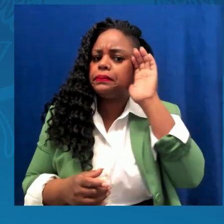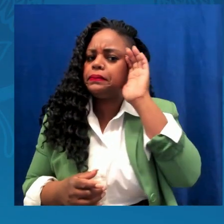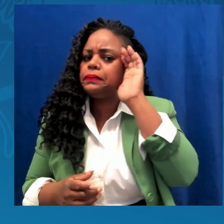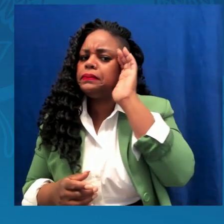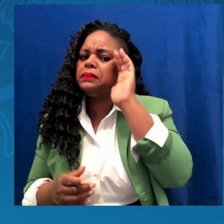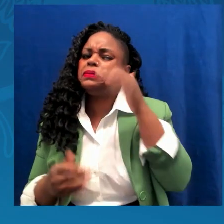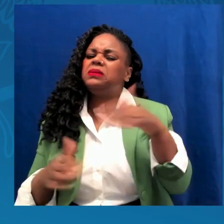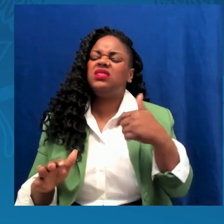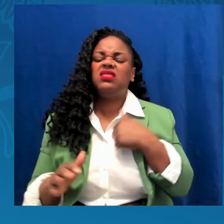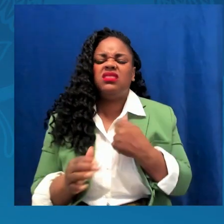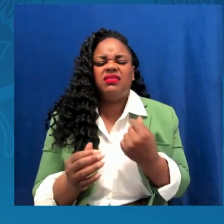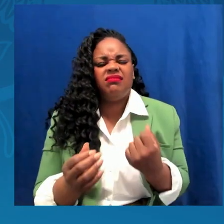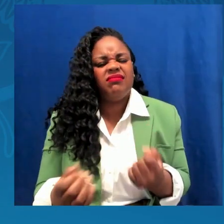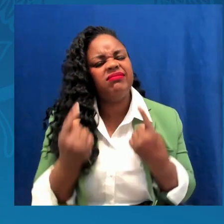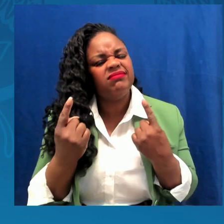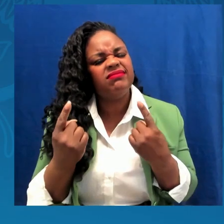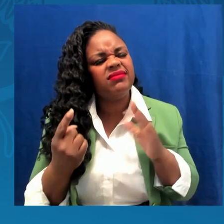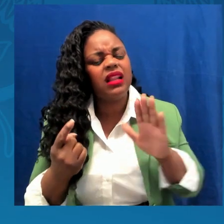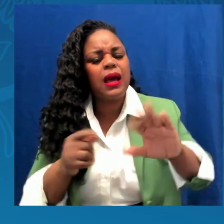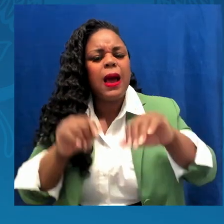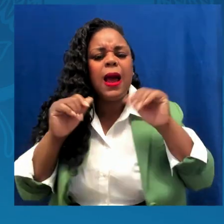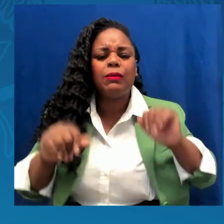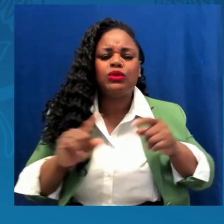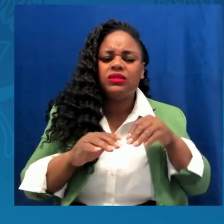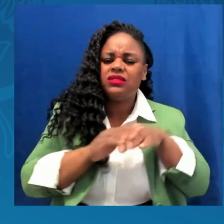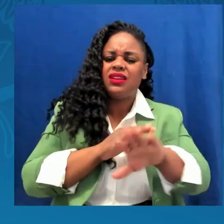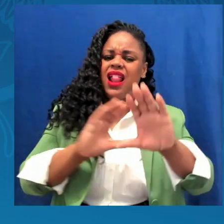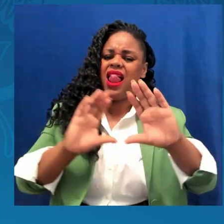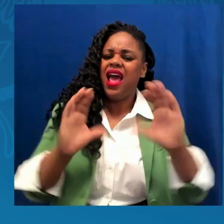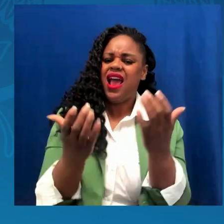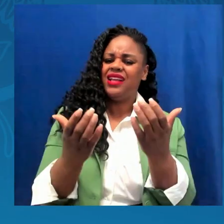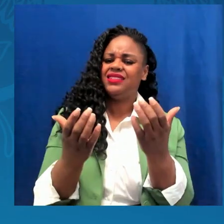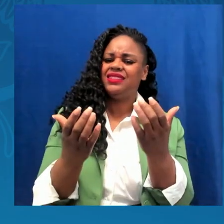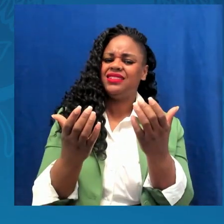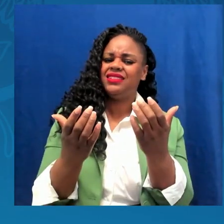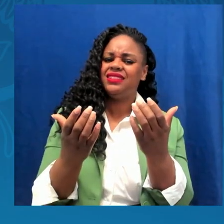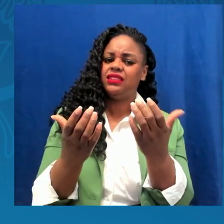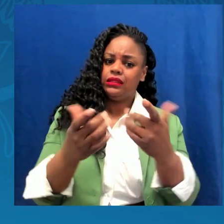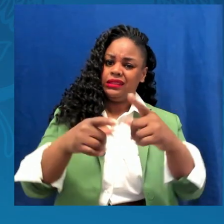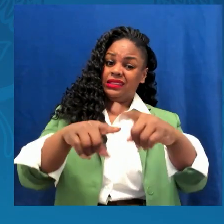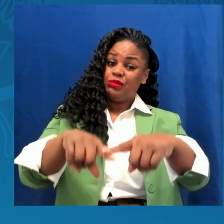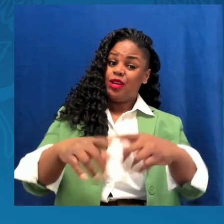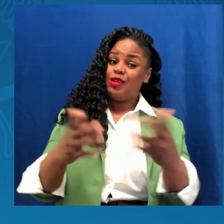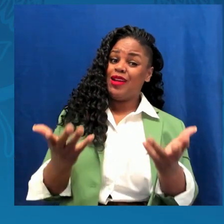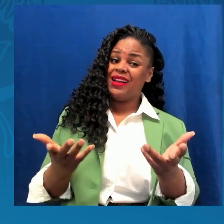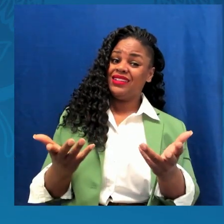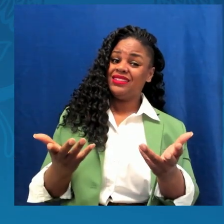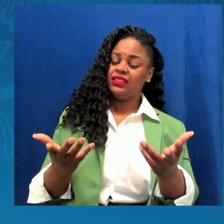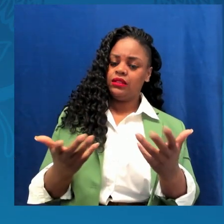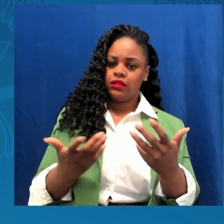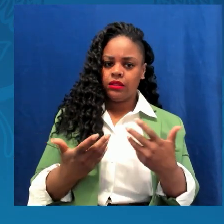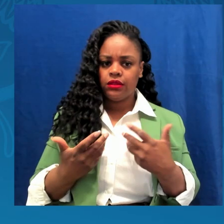in the classroom hinges. It hinges and restoring and ensuring their sense of security.